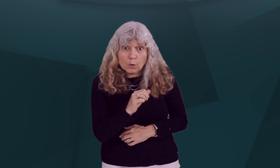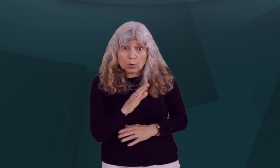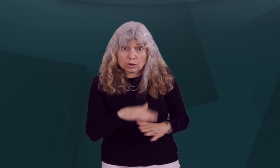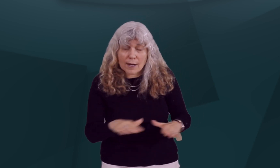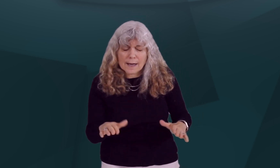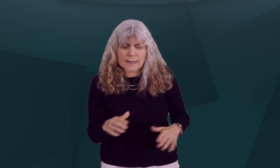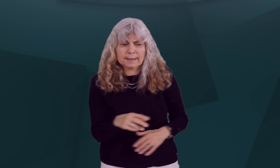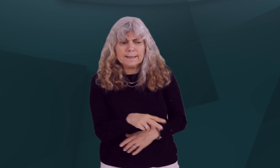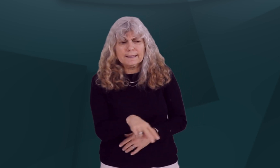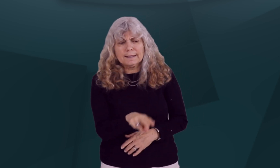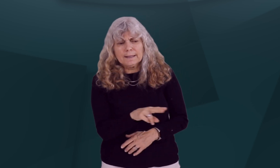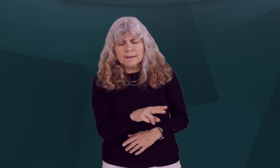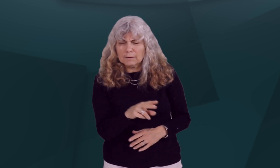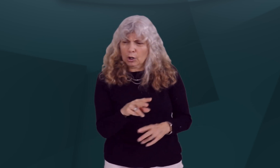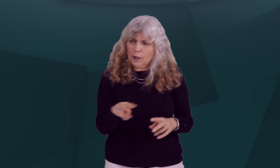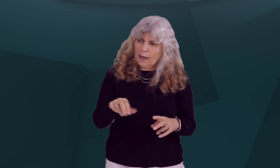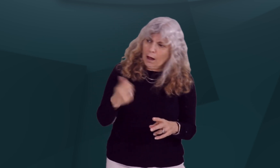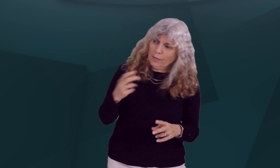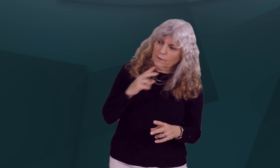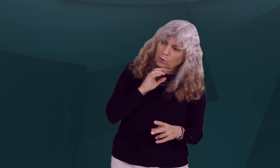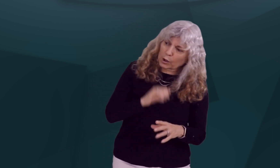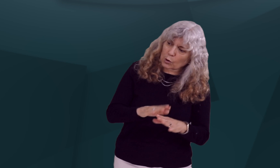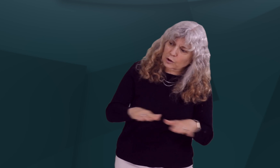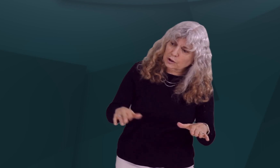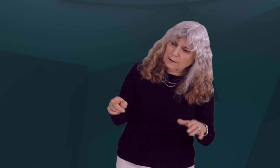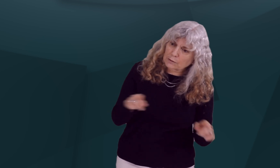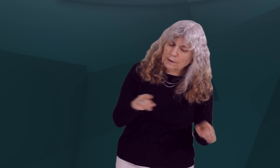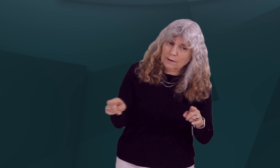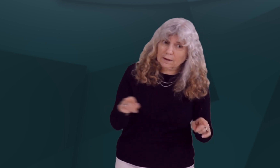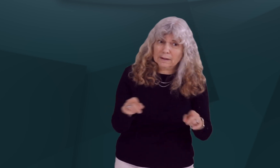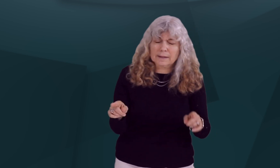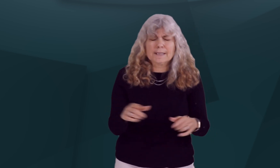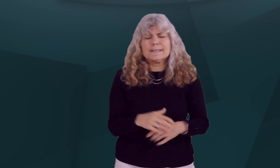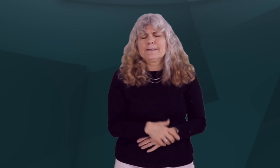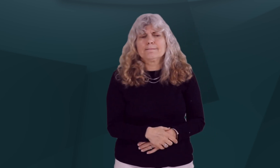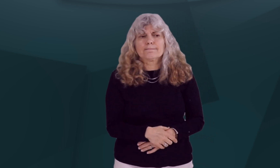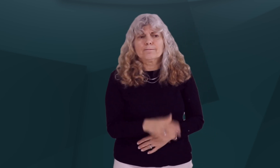If you have a four- or five-year-old child, look at other children of the same age.